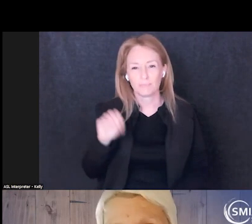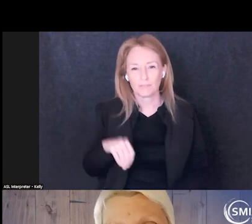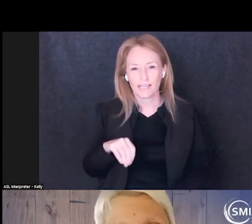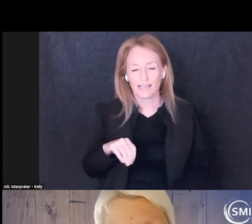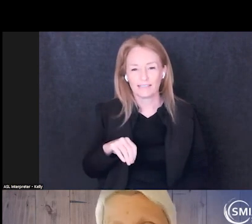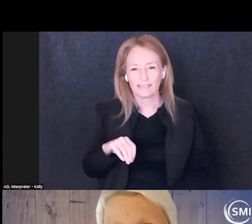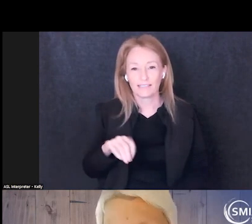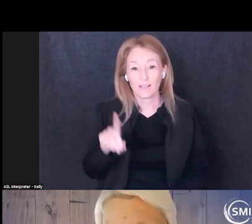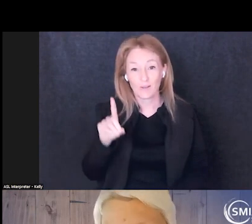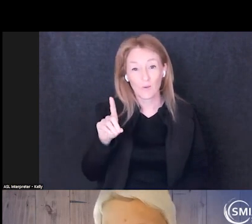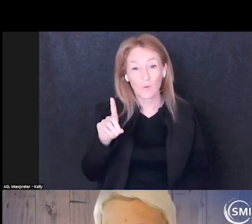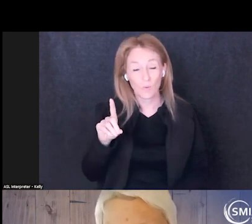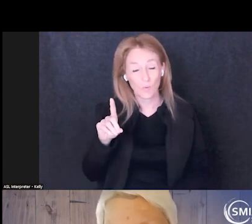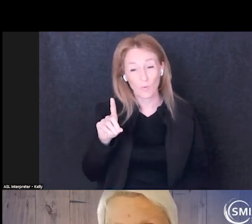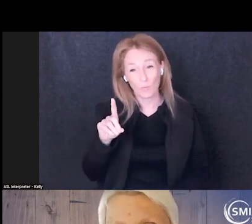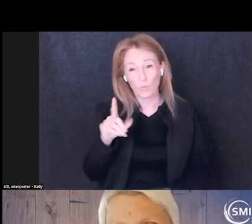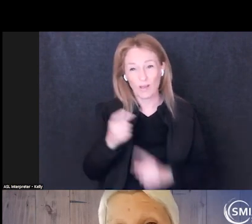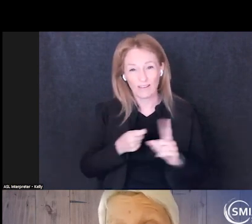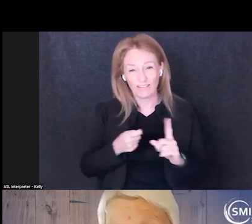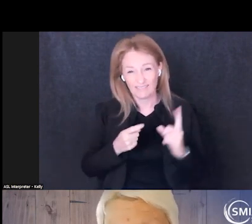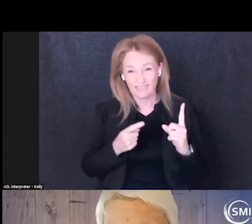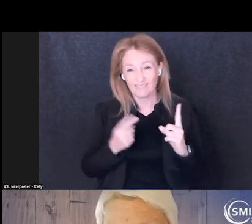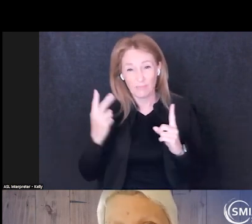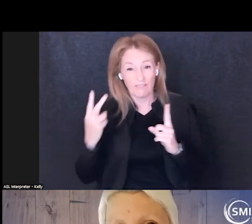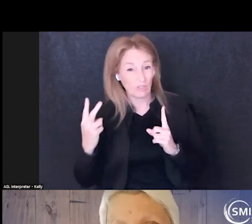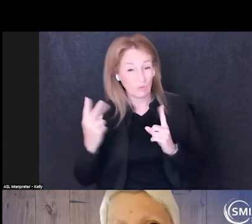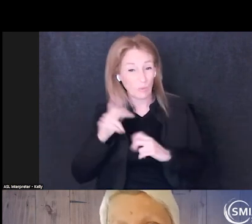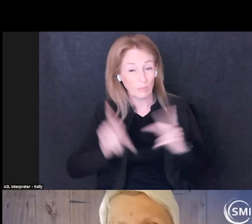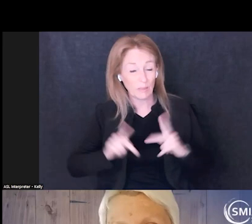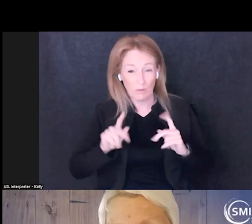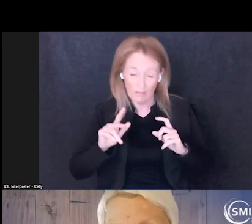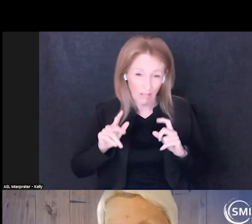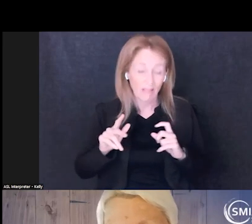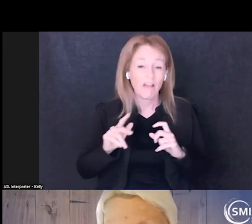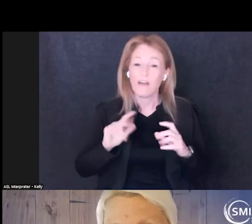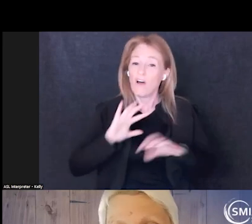ONE OUT OF EVERY TWO PEOPLE ACROSS THE WORLD ARE GOING TO EXPERIENCE A MENTAL HEALTH DISORDER.